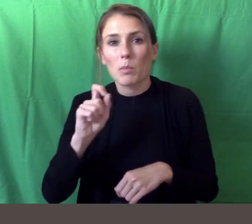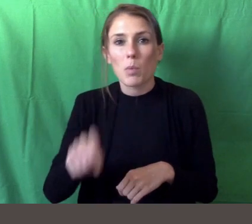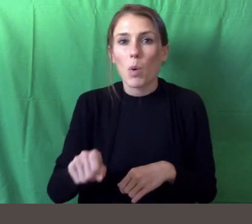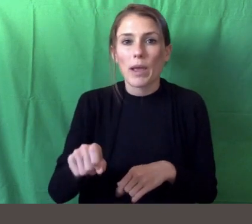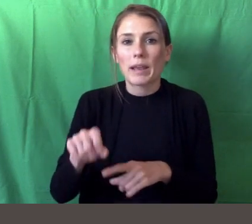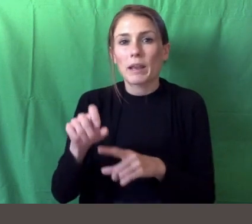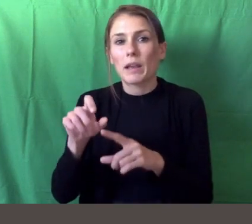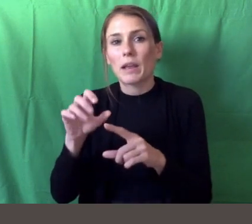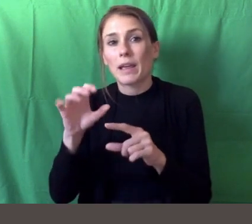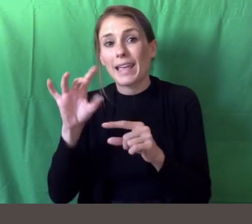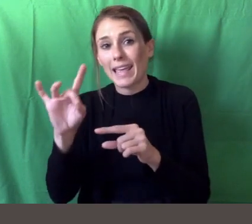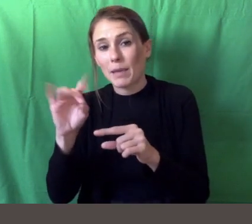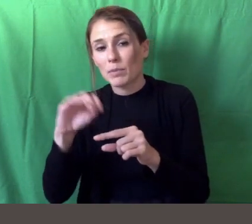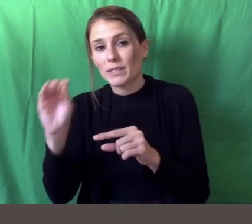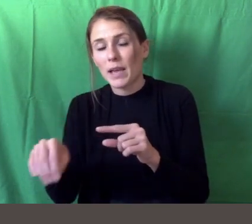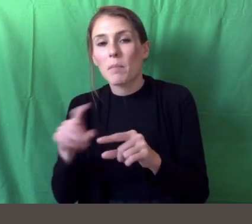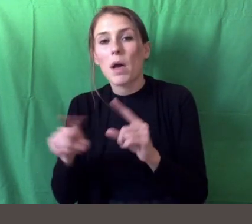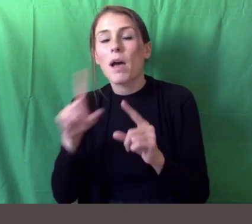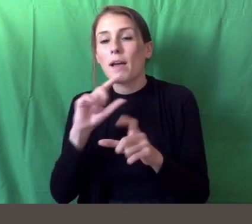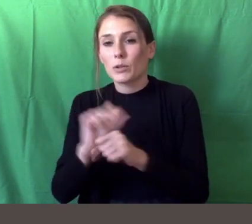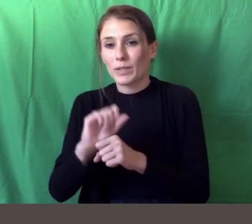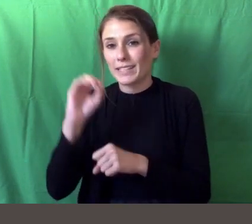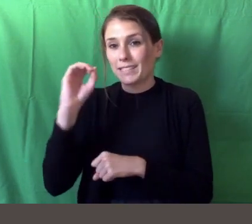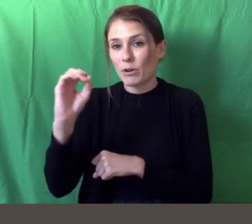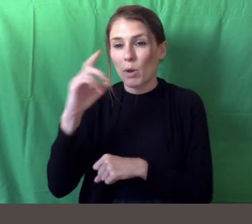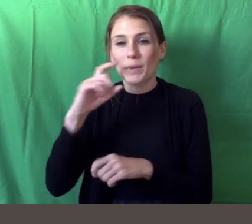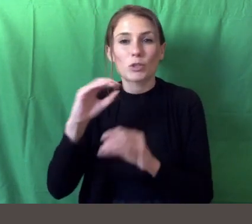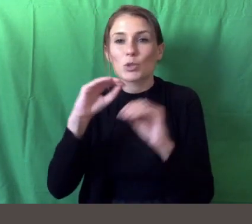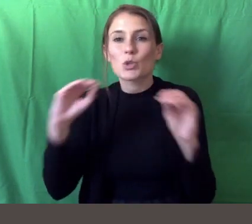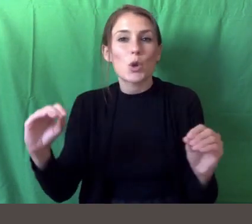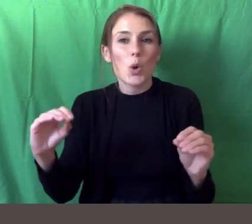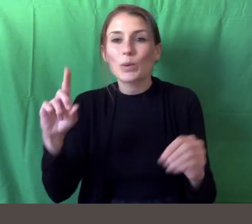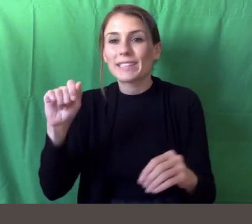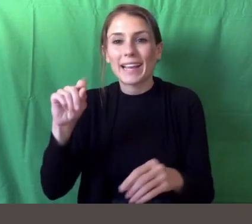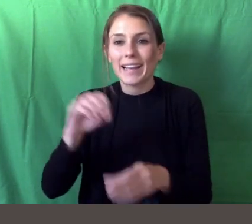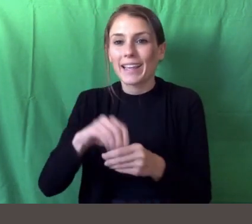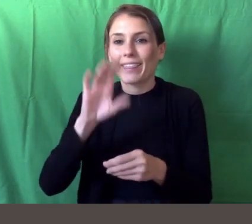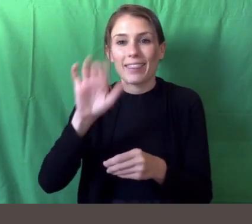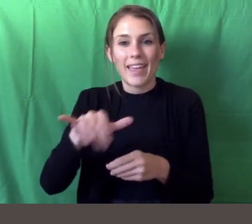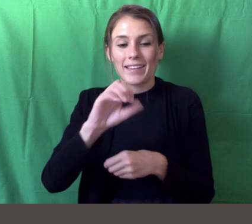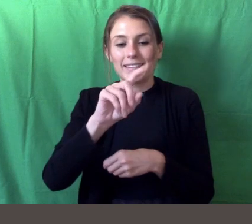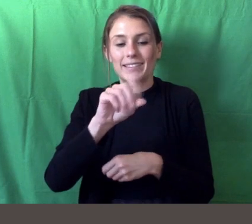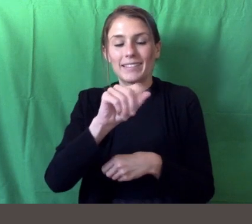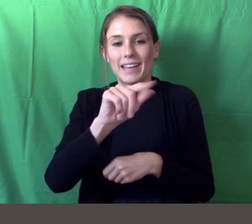data, but it's actually zero, because there is no such data in the dataset.